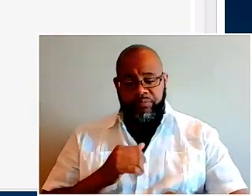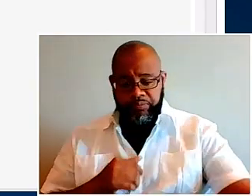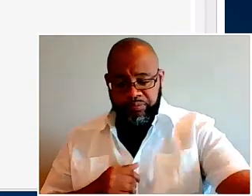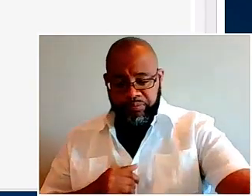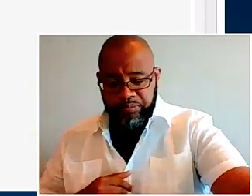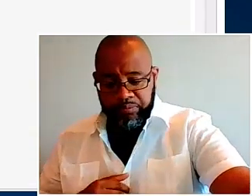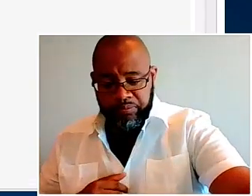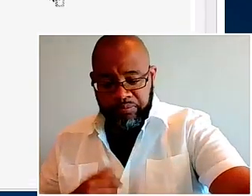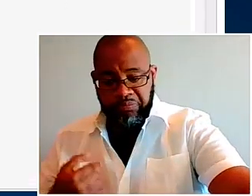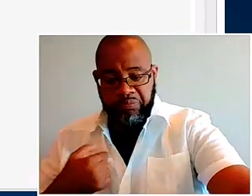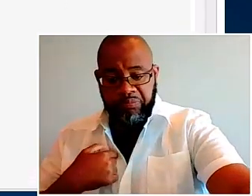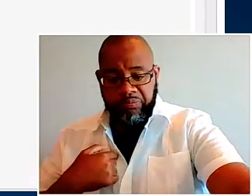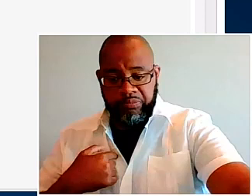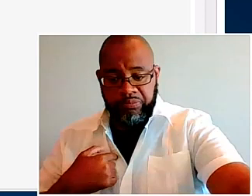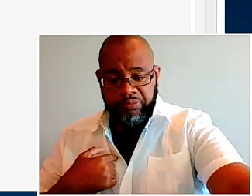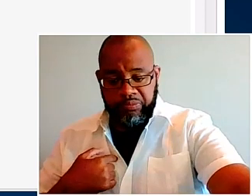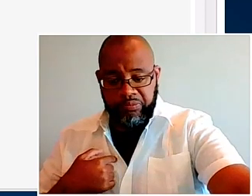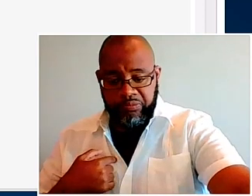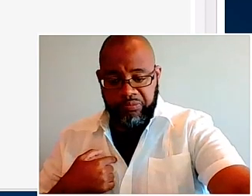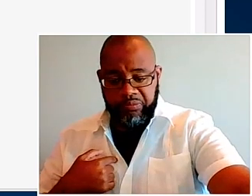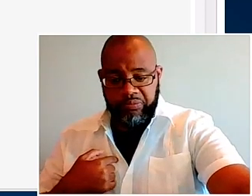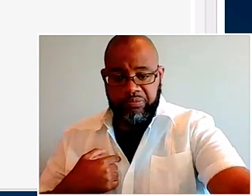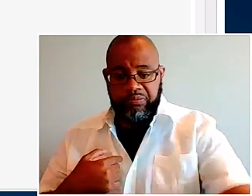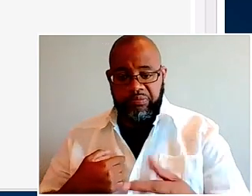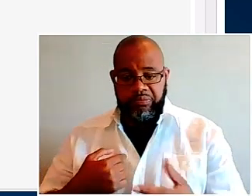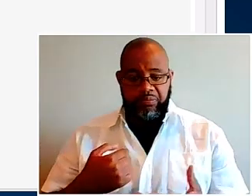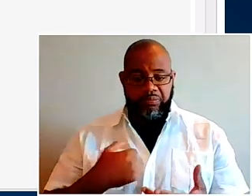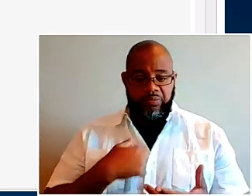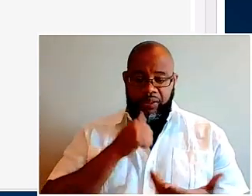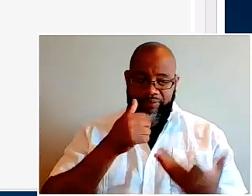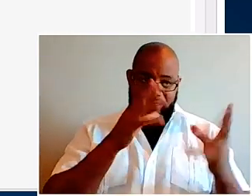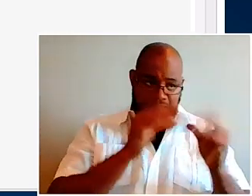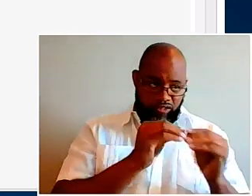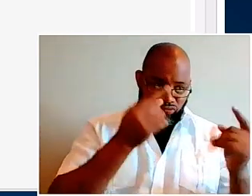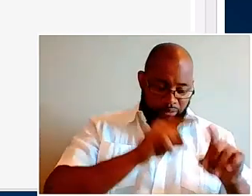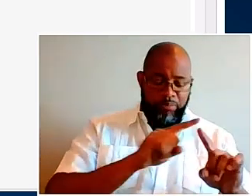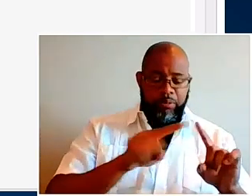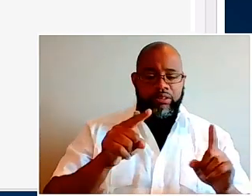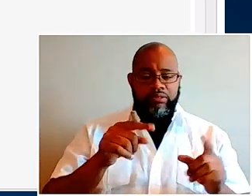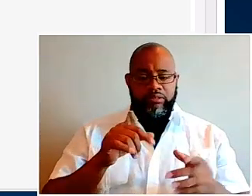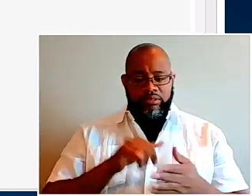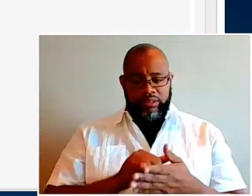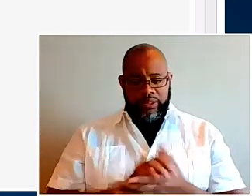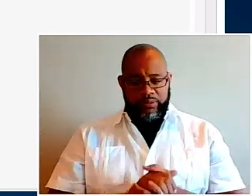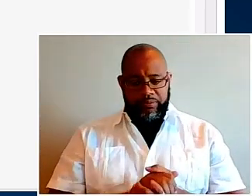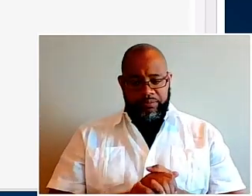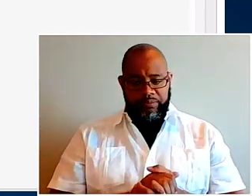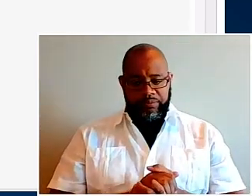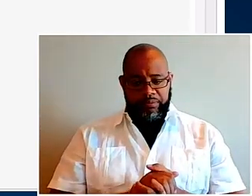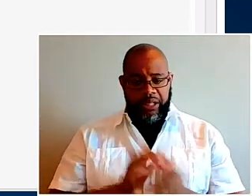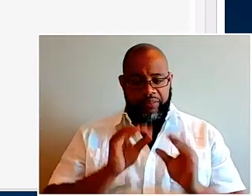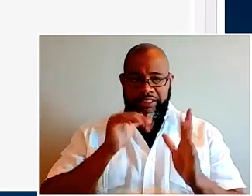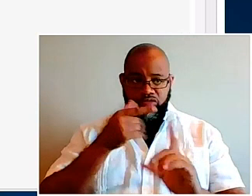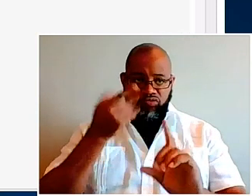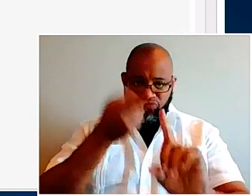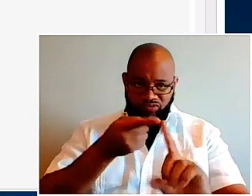don't- consensus is consensus. Obviously, it's reached or it isn't. I think that characterized the discussion